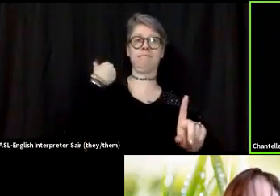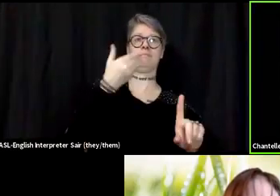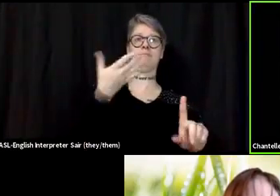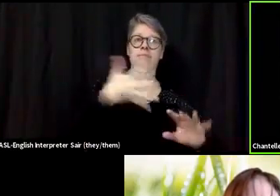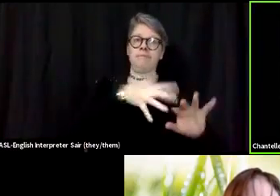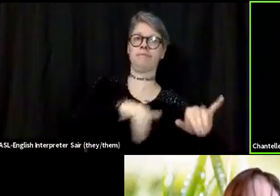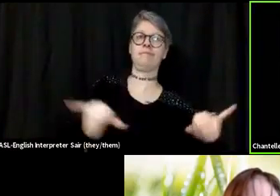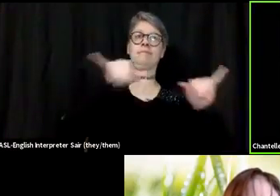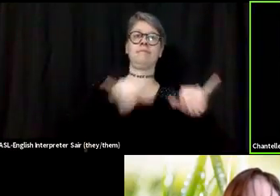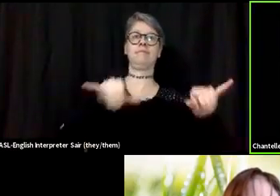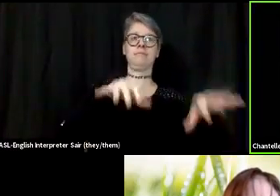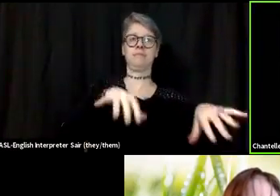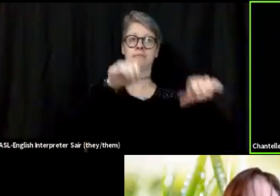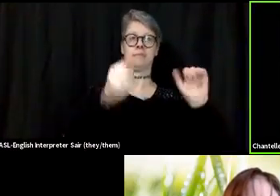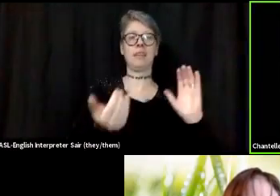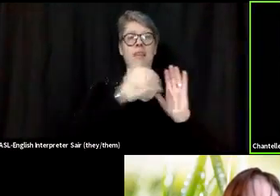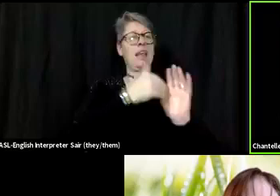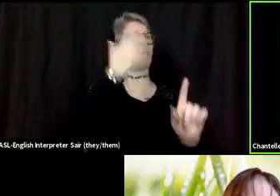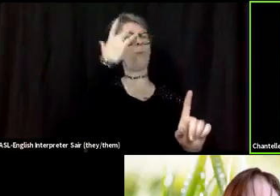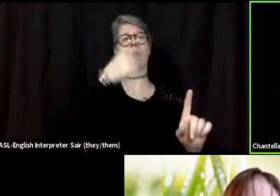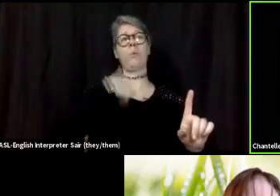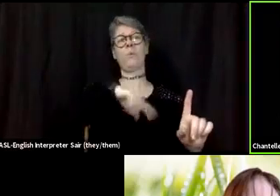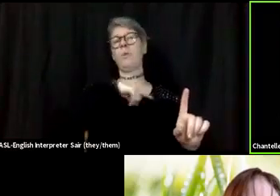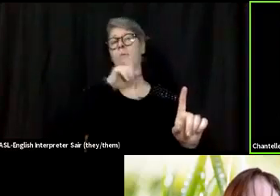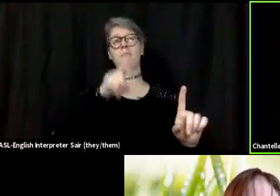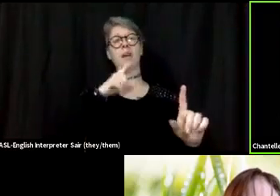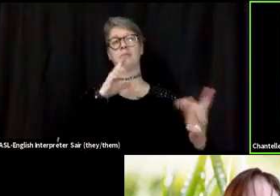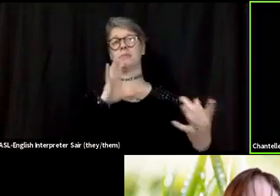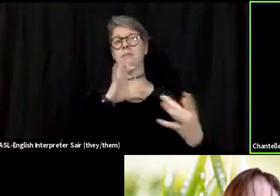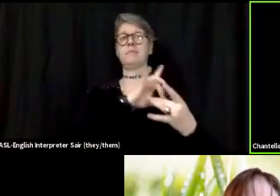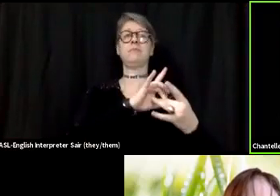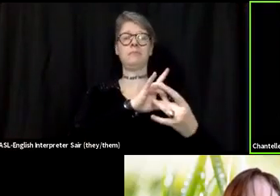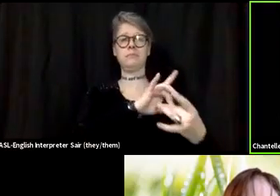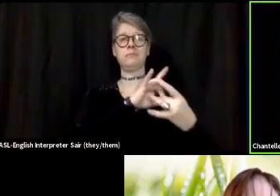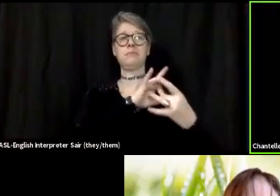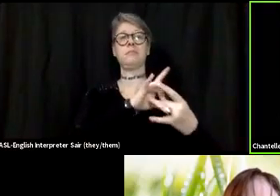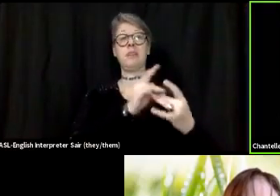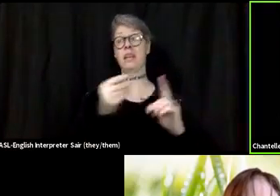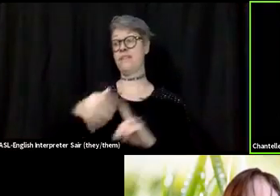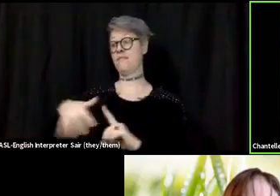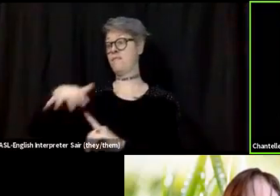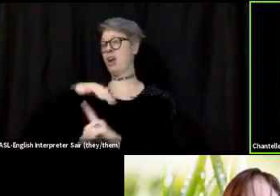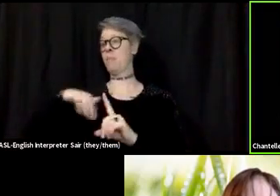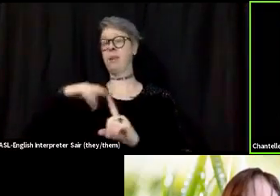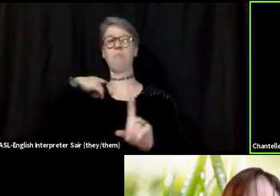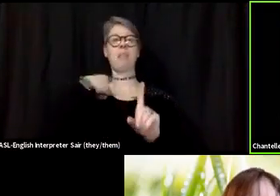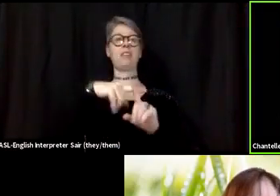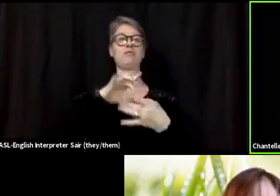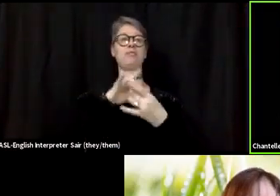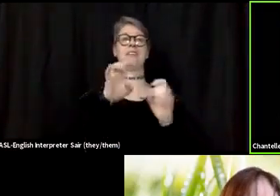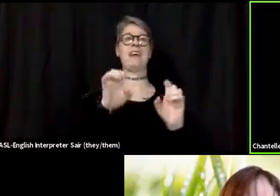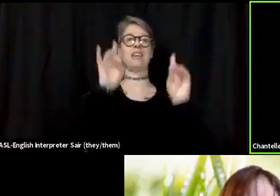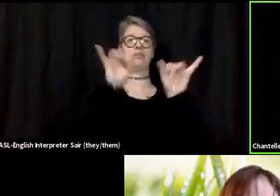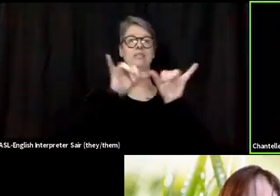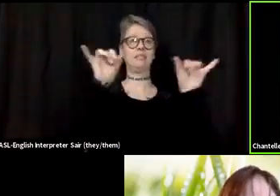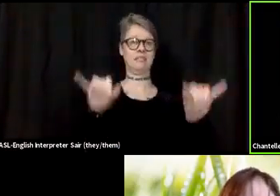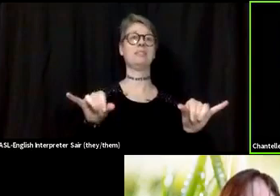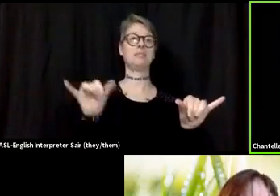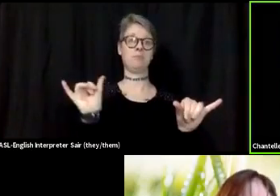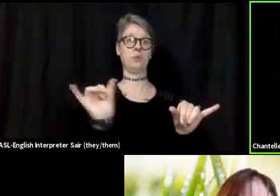get back to that because this is. is something that we absolutely have to do it have to do. And in our environment but And in our environment but also